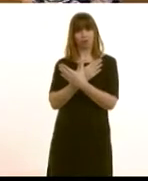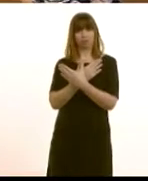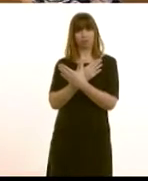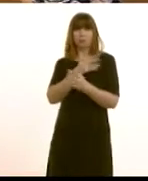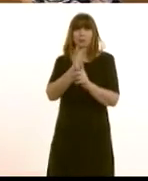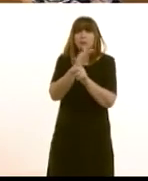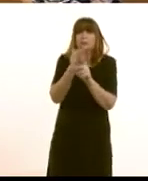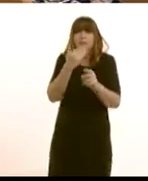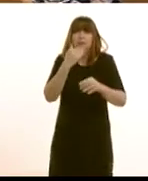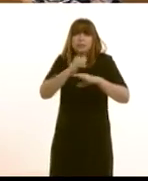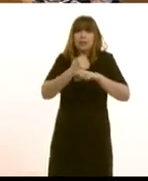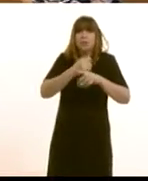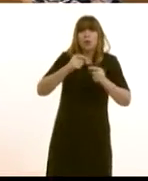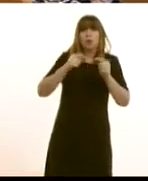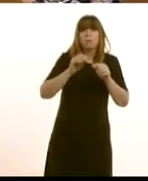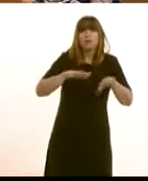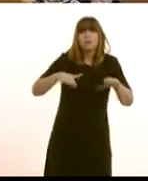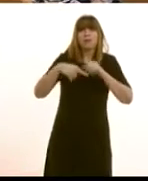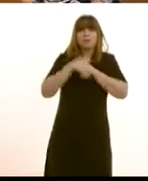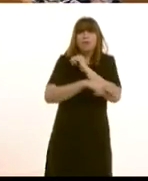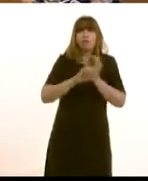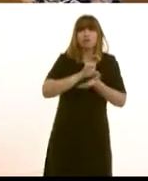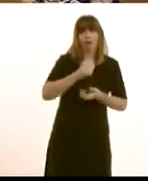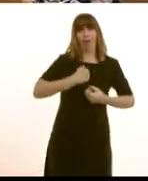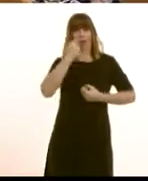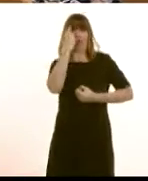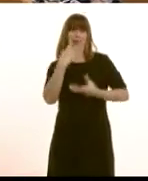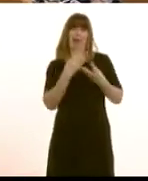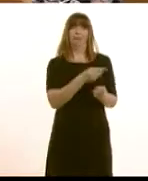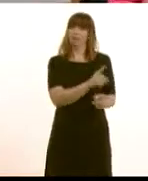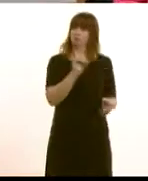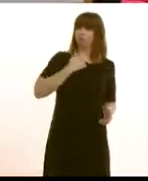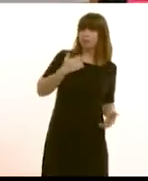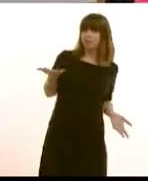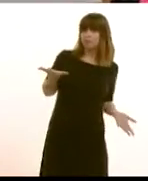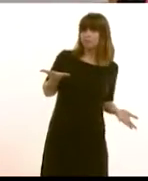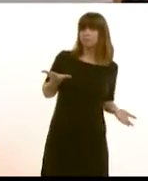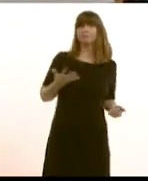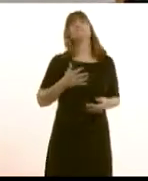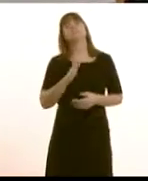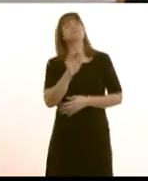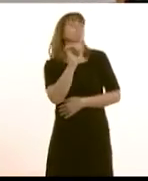Carwyn Jones: Iíll give her that one, in terms of the pupil deprivation grant. We see